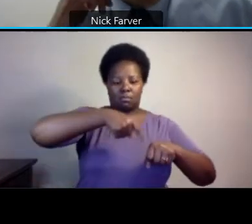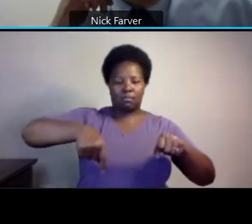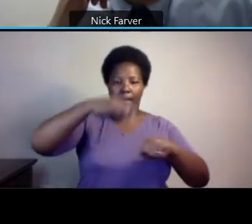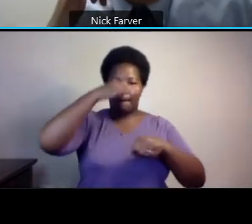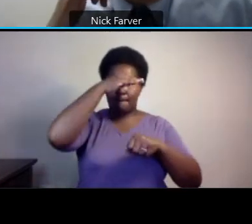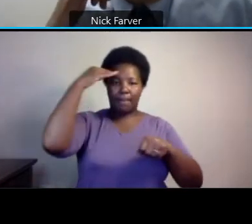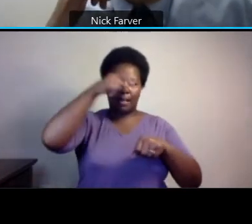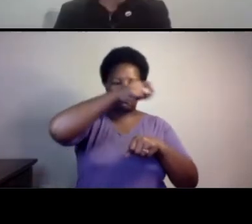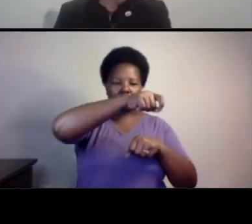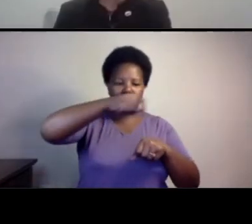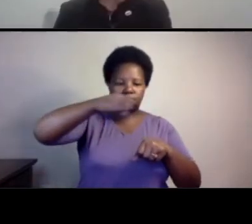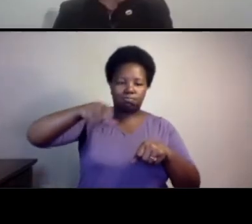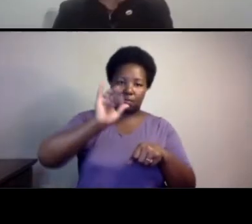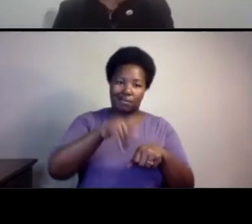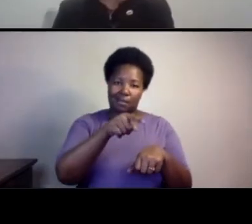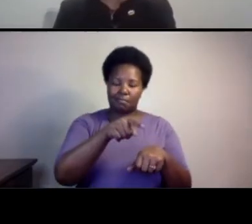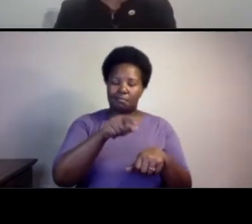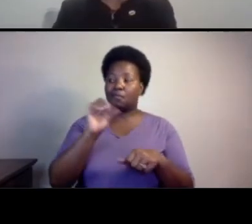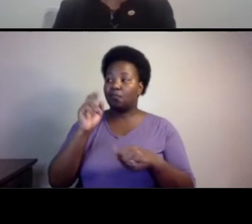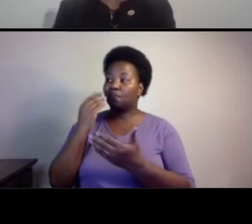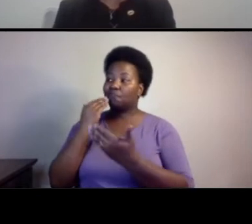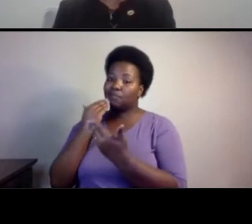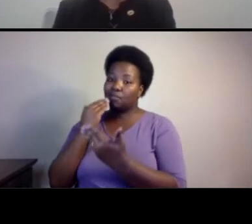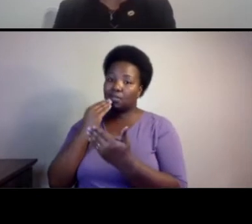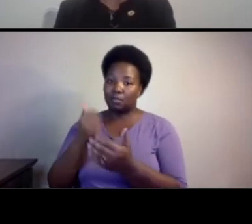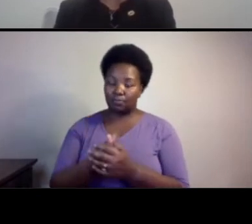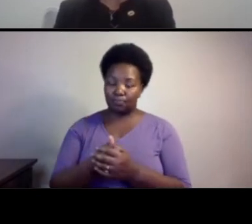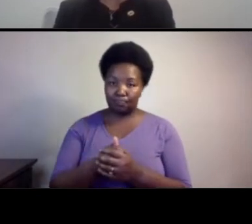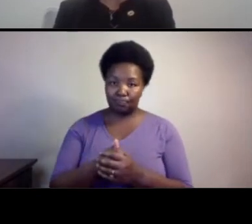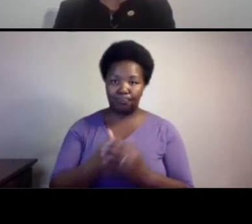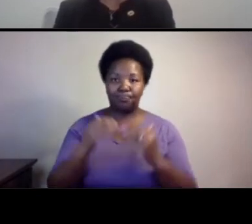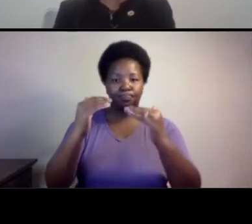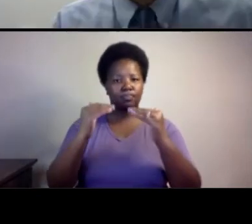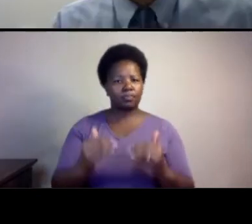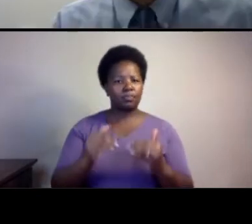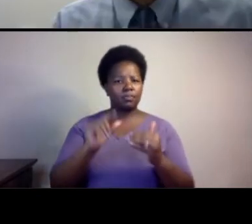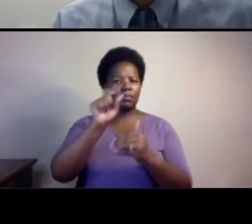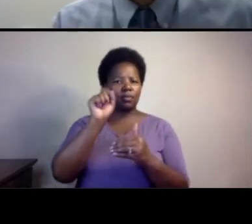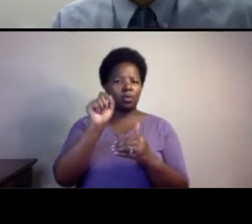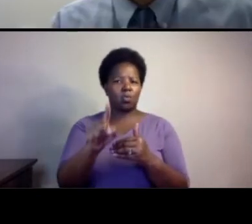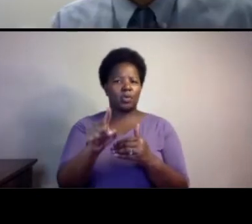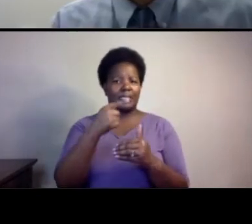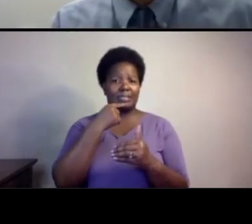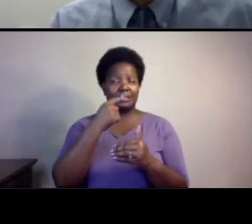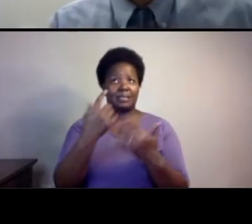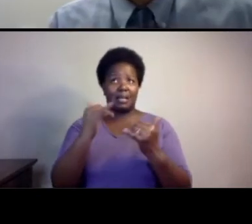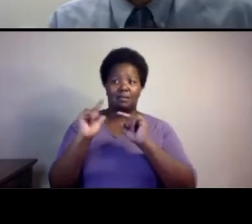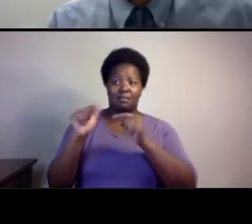thank you the next question have there been any major changes to address comments